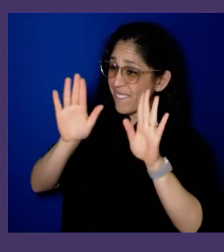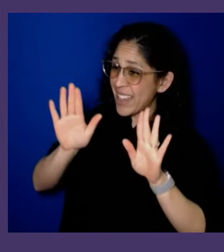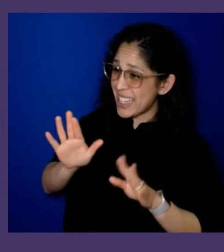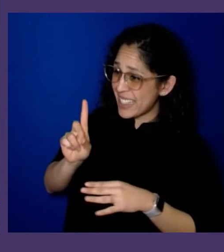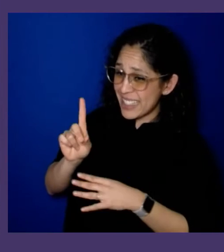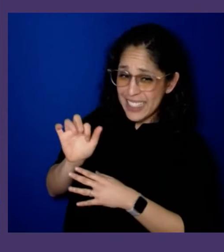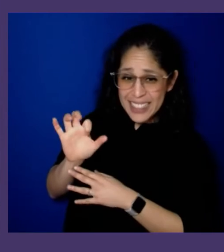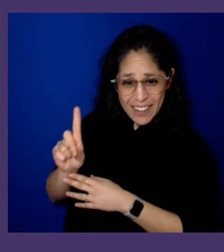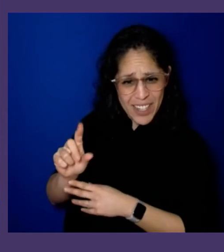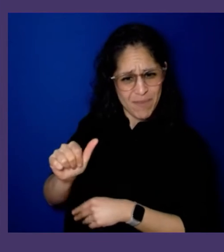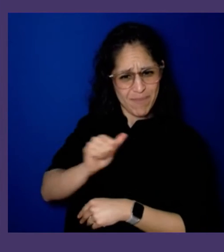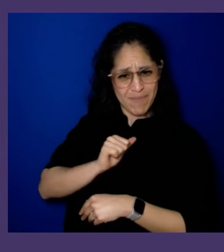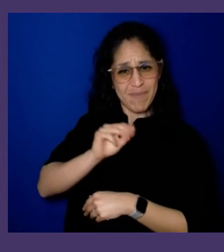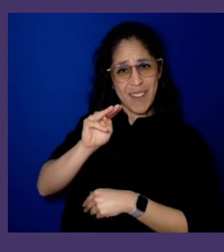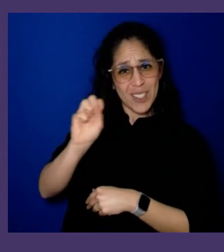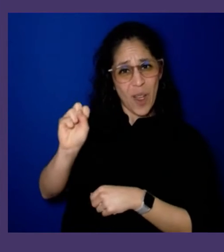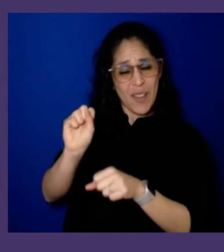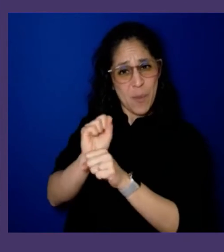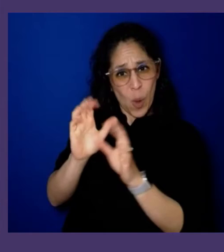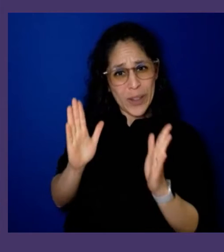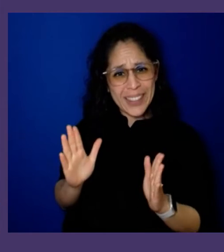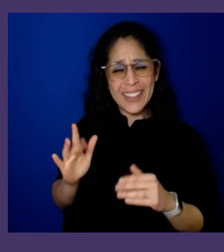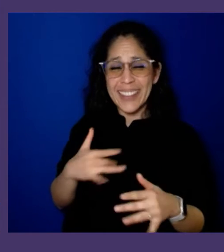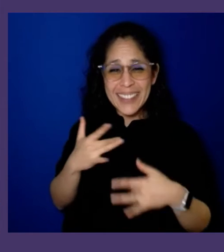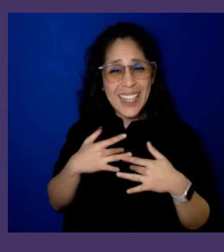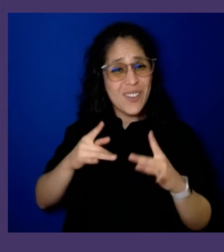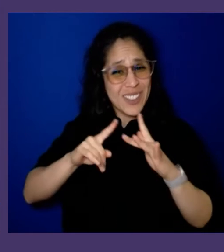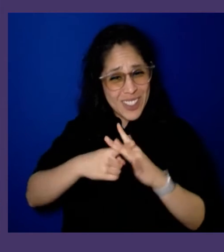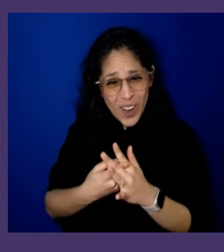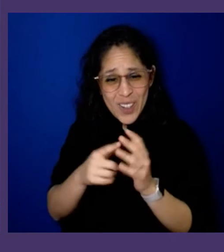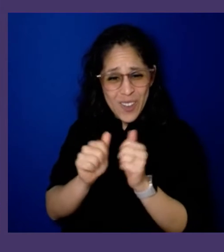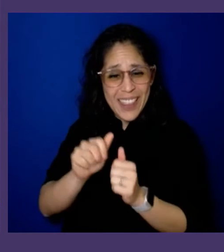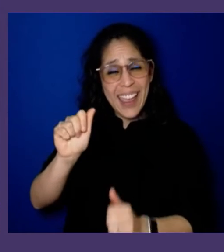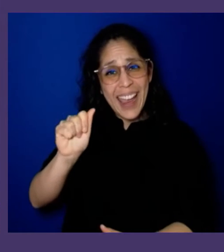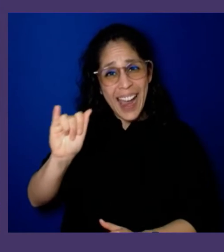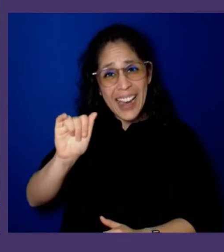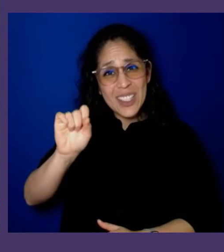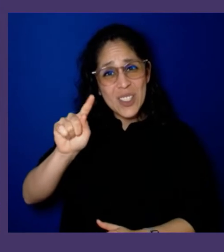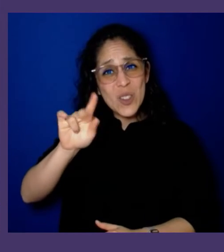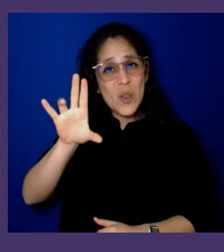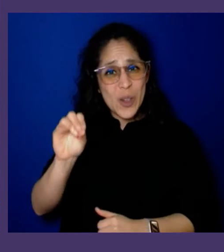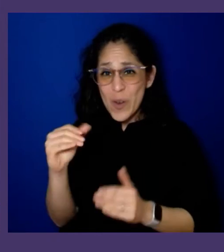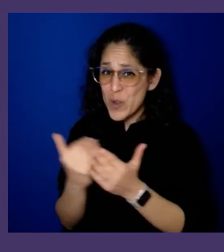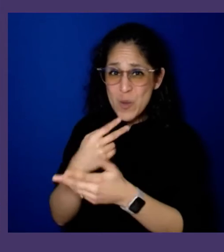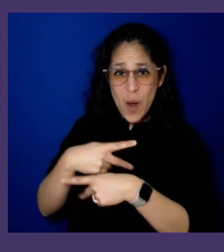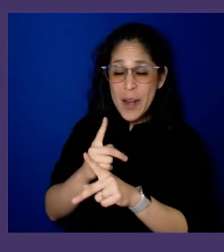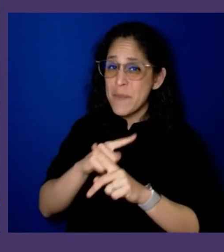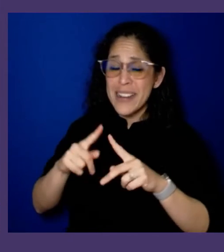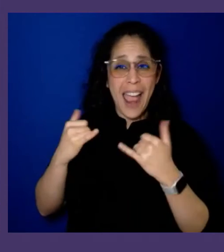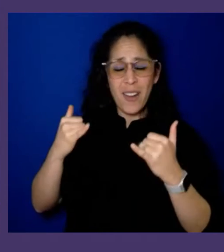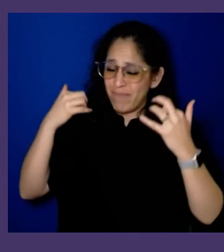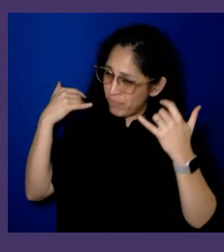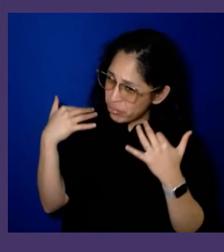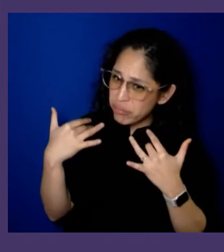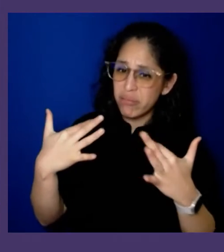starting early with the AI Studio being a new product, but we're hitting the ground running to fix a lot of these issues because I'm sure